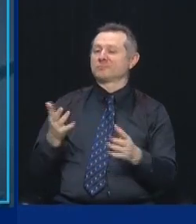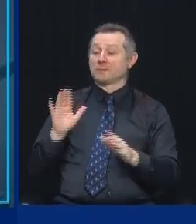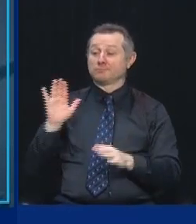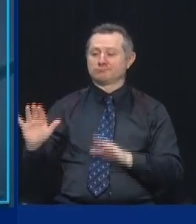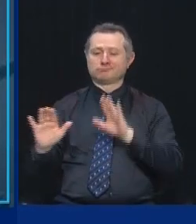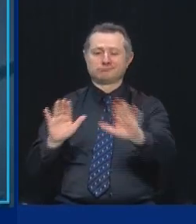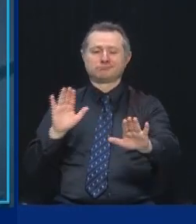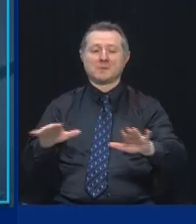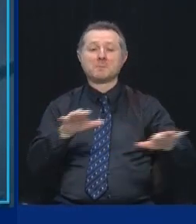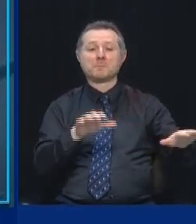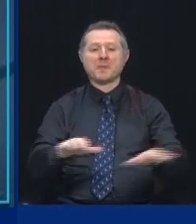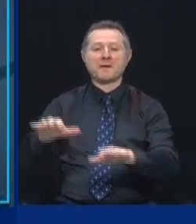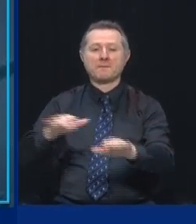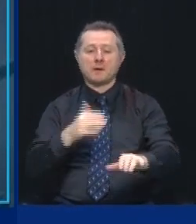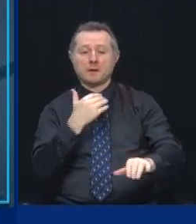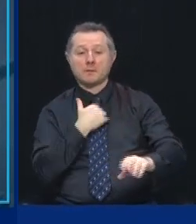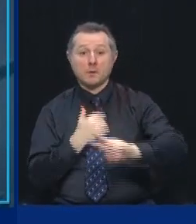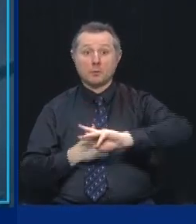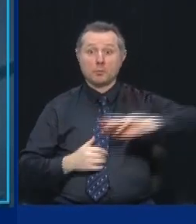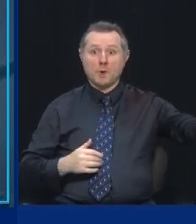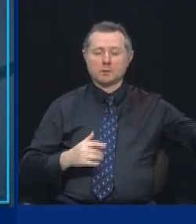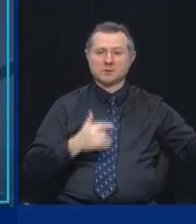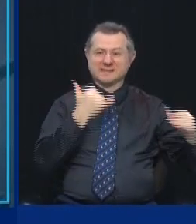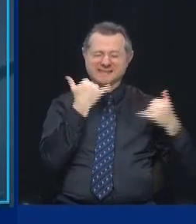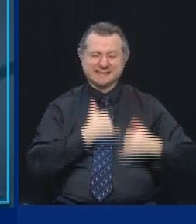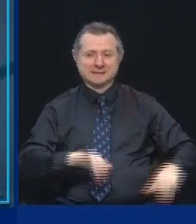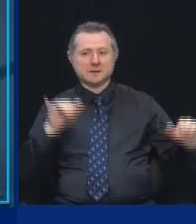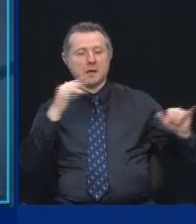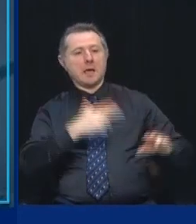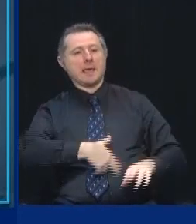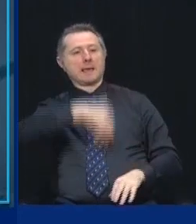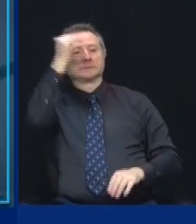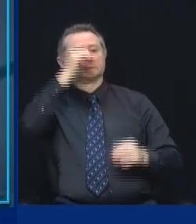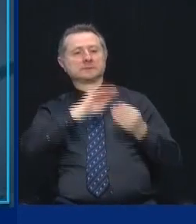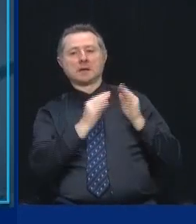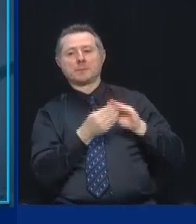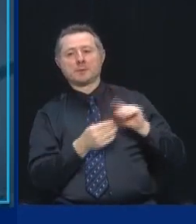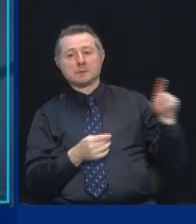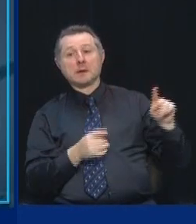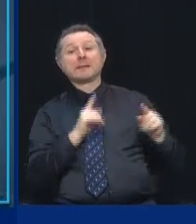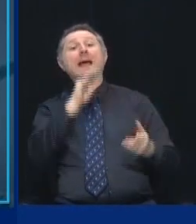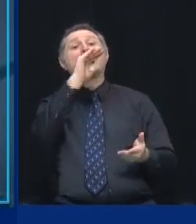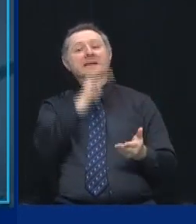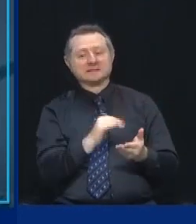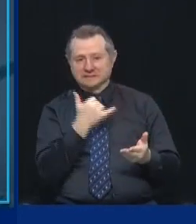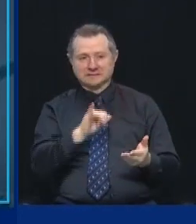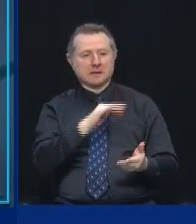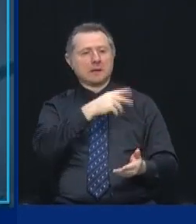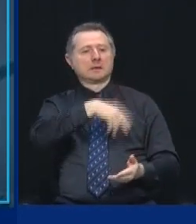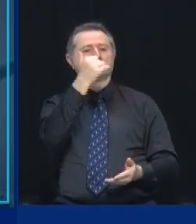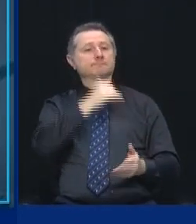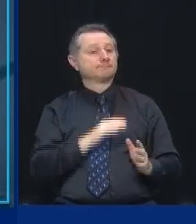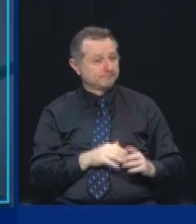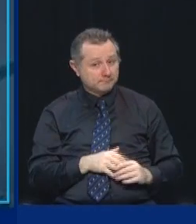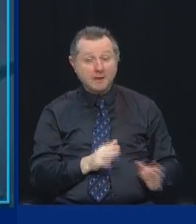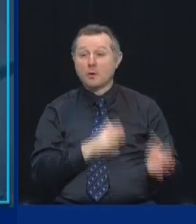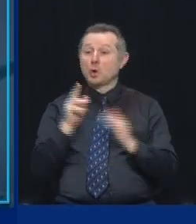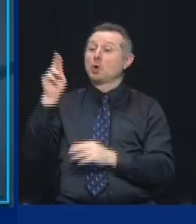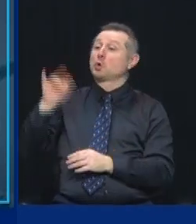SO, IT'S NOT OVER. STILL VARIANTS ACROSS THE STATE. WHY? THIS IS A FUNCTION OF COMMUNITY BEHAVIOR. WESTERN NEW YORK IS STILL THE